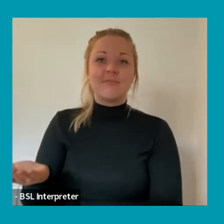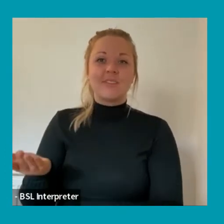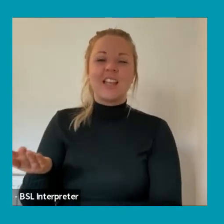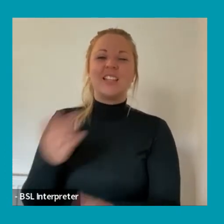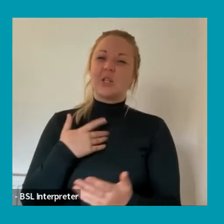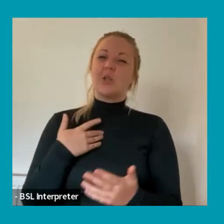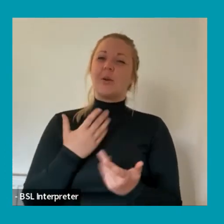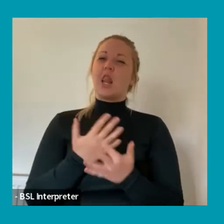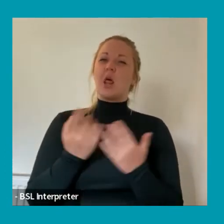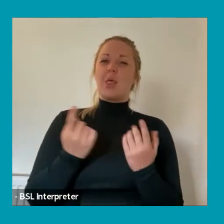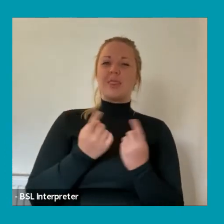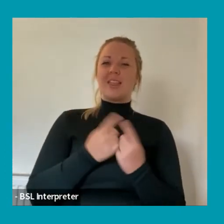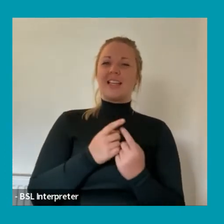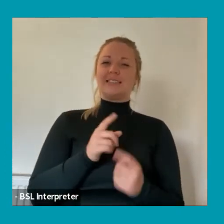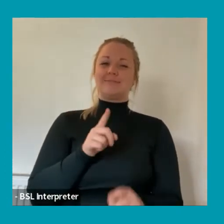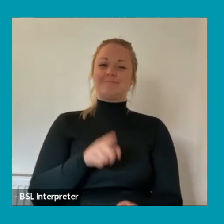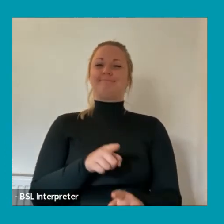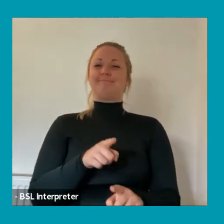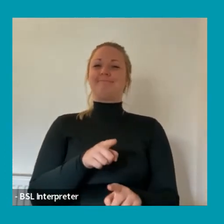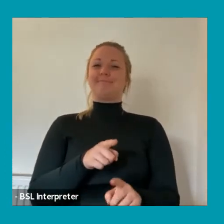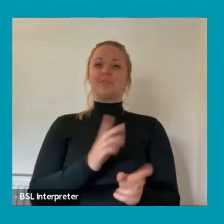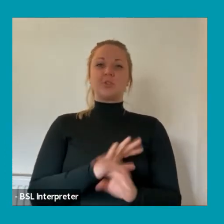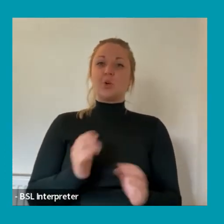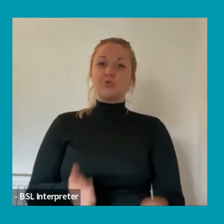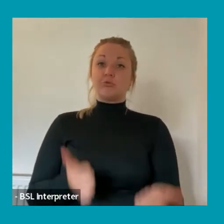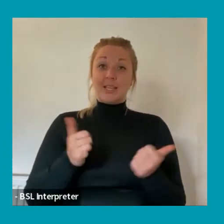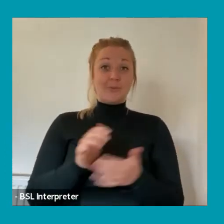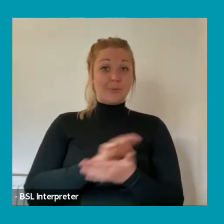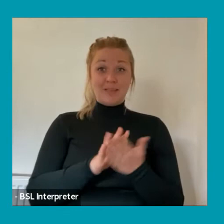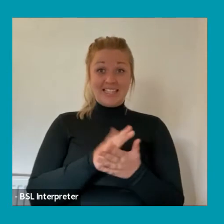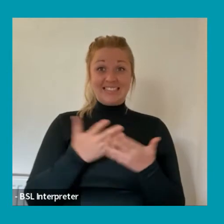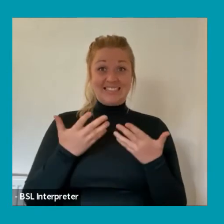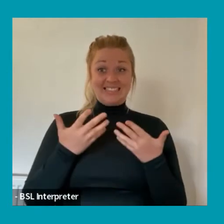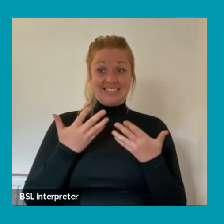And consequently, we can't go back there, because it doesn't meet our needs.